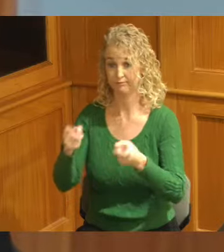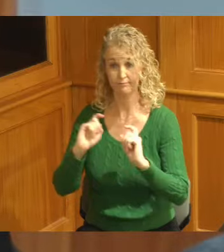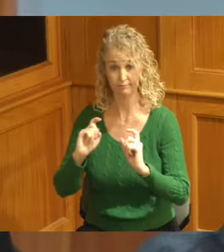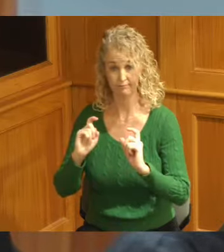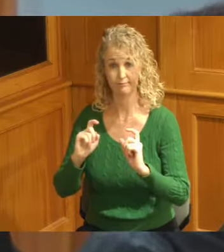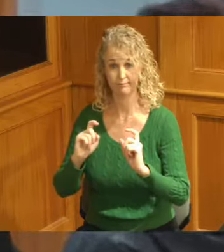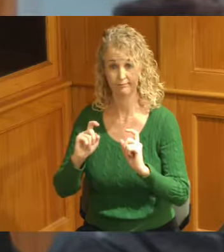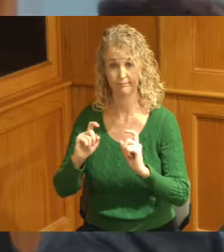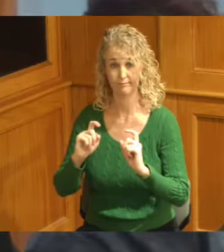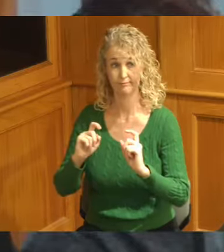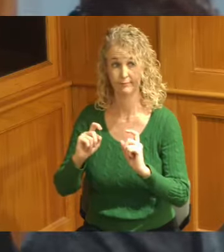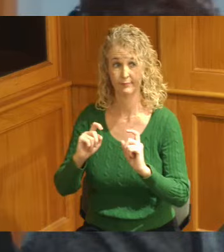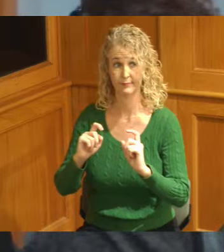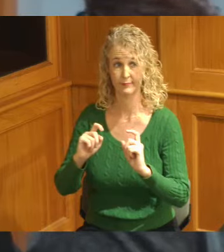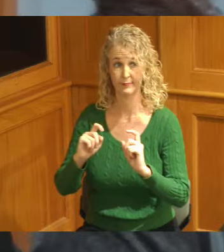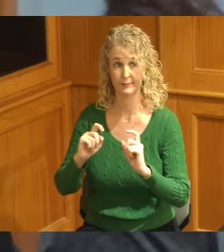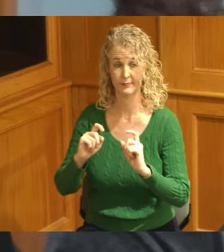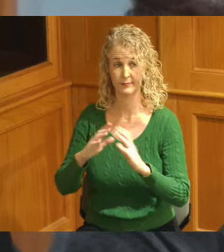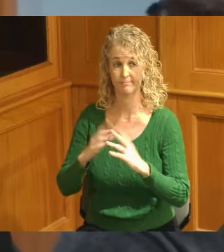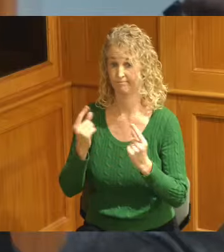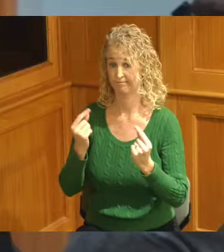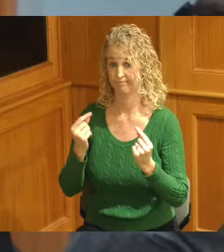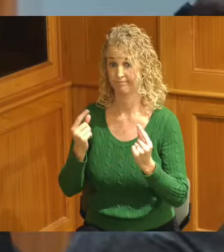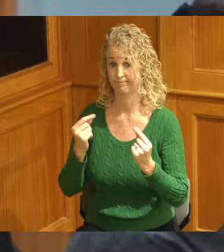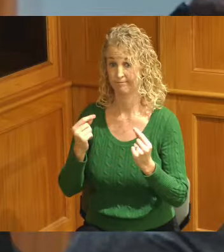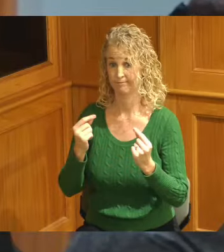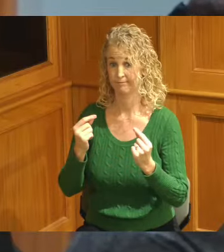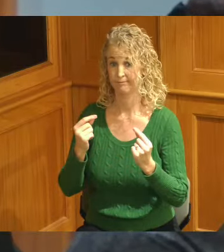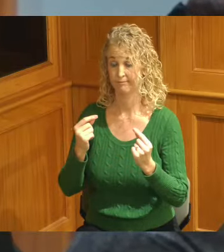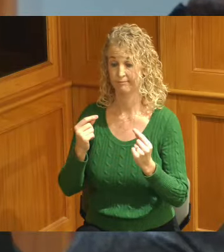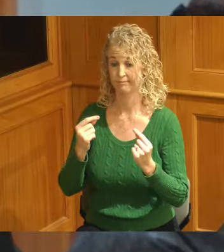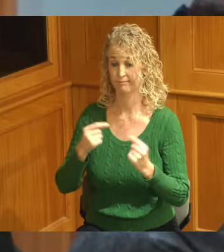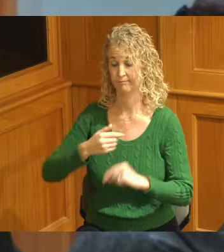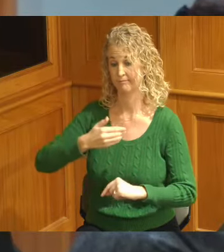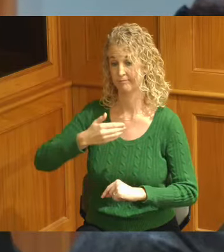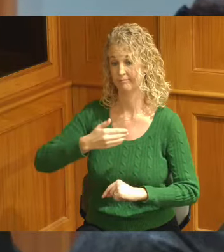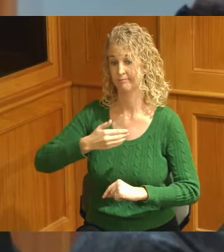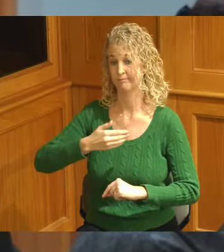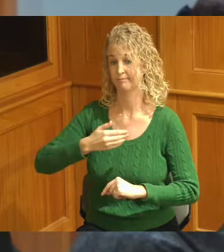recommended for award to the township would be to reinvest in the facade of many of our